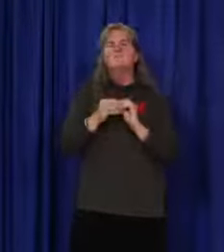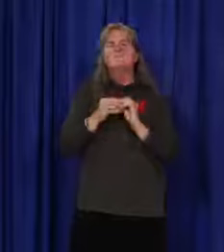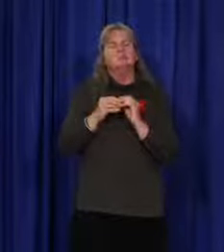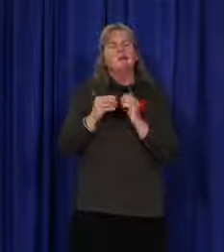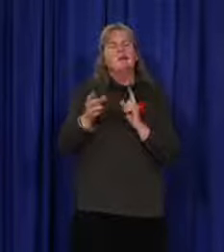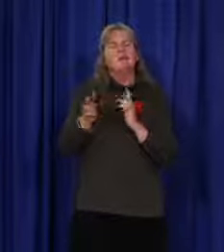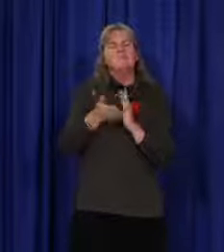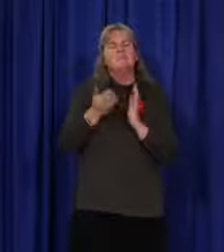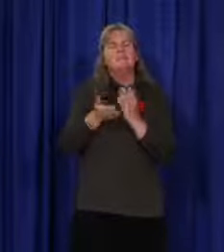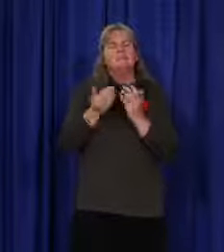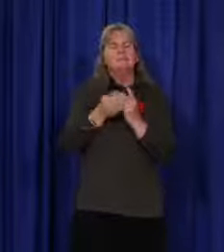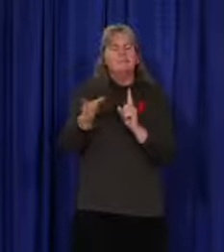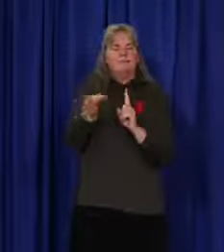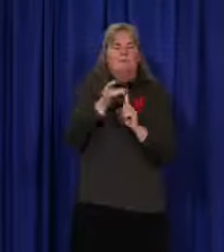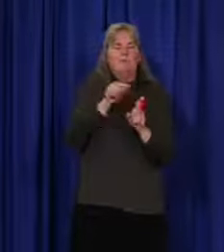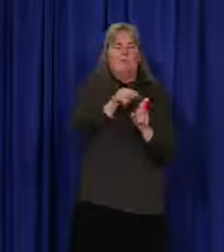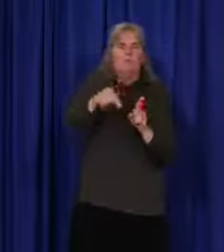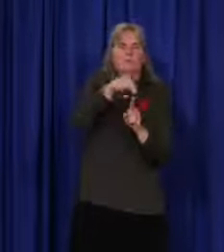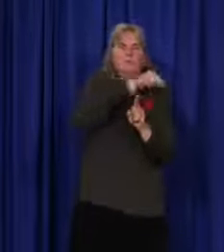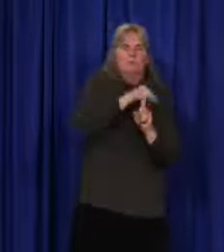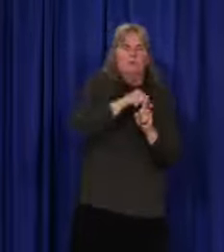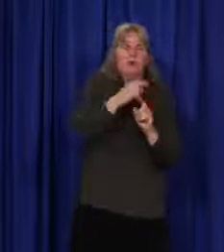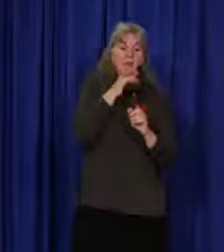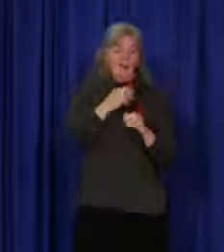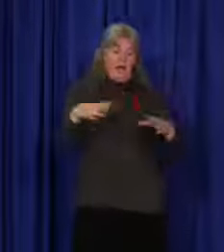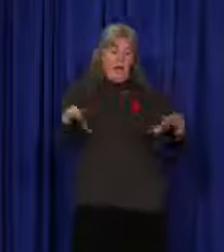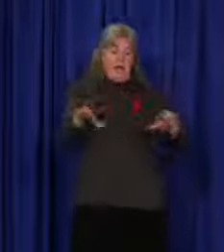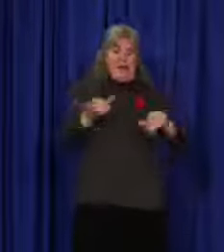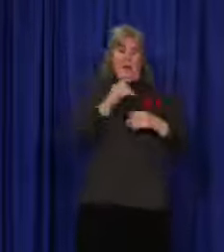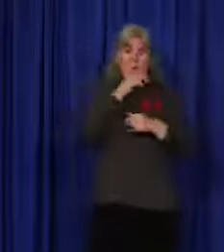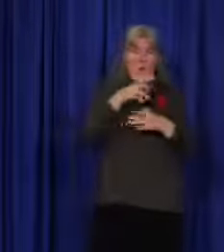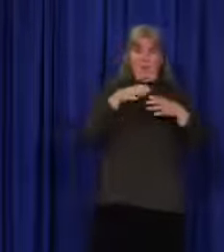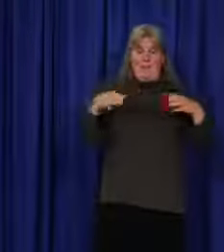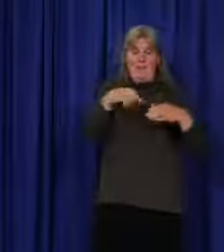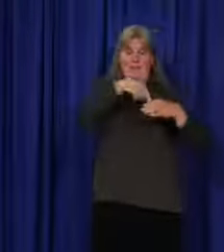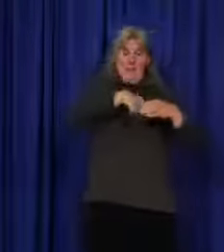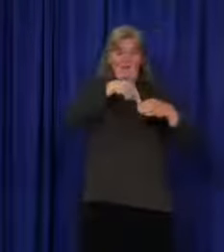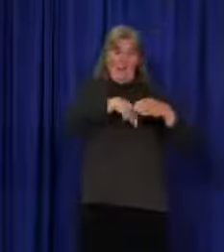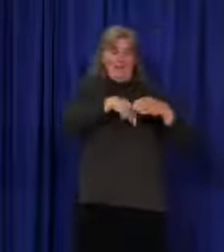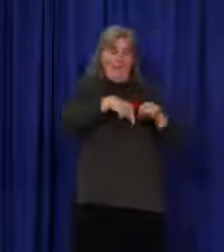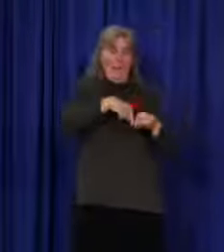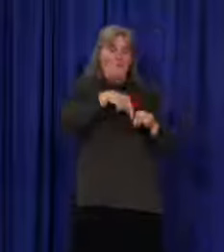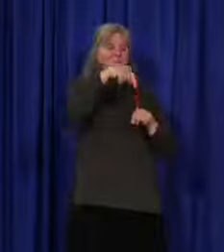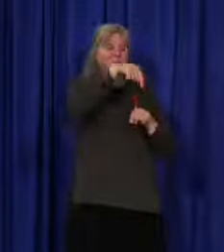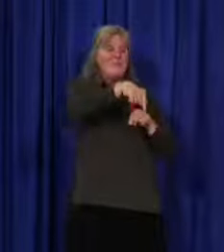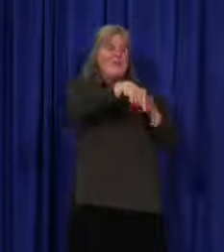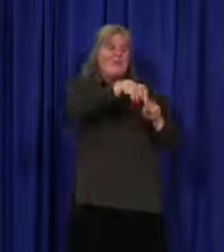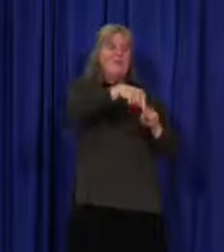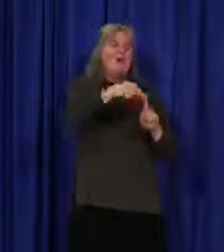Soccer will happen -- sorry, hockey will happen this winter as well as soccer. Physical activity is, of course,